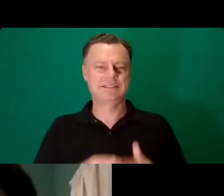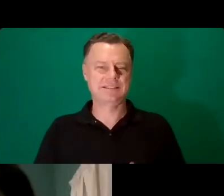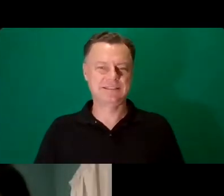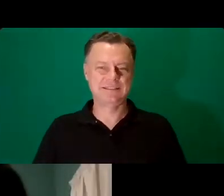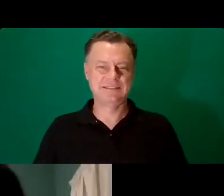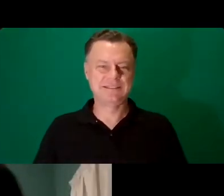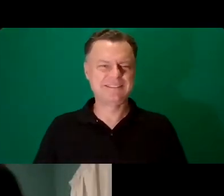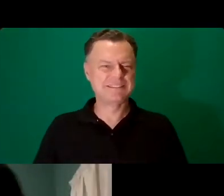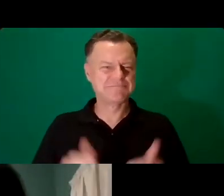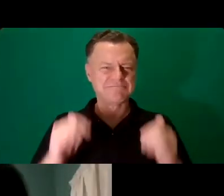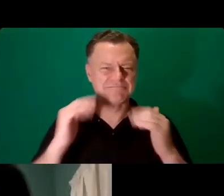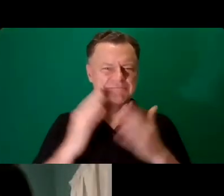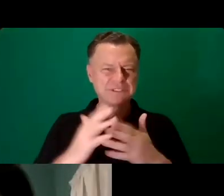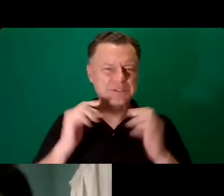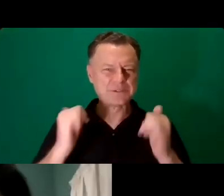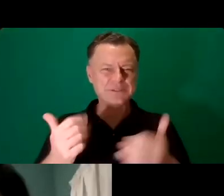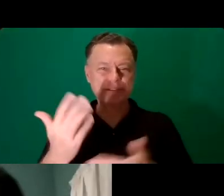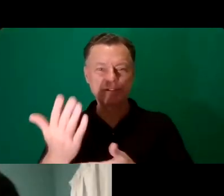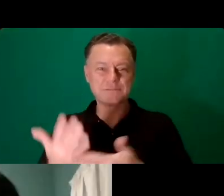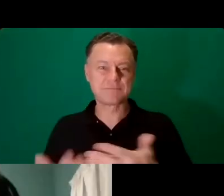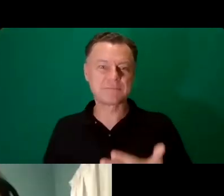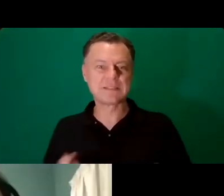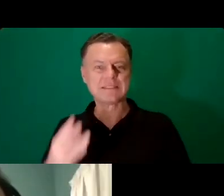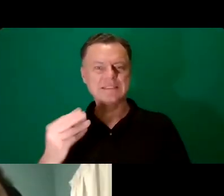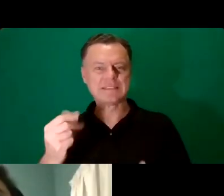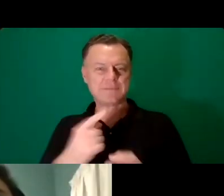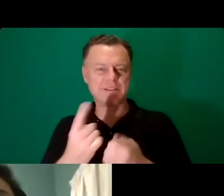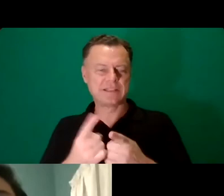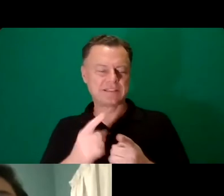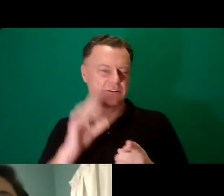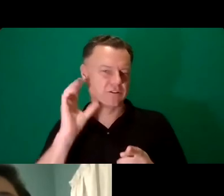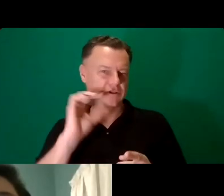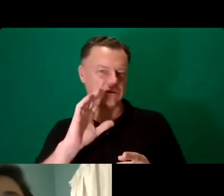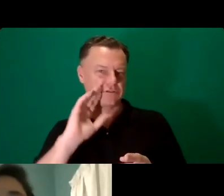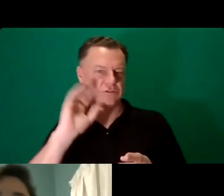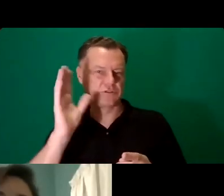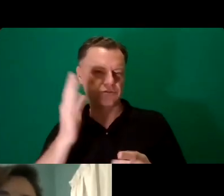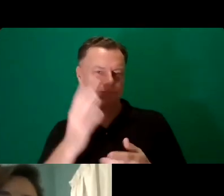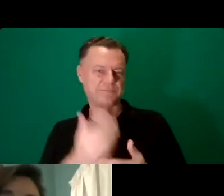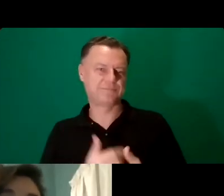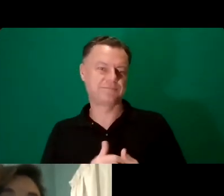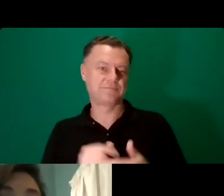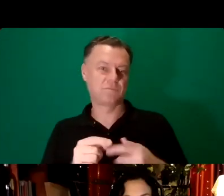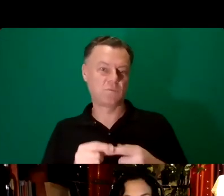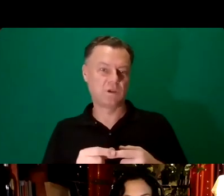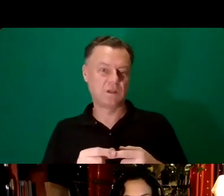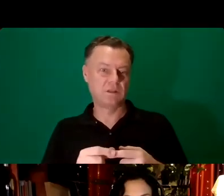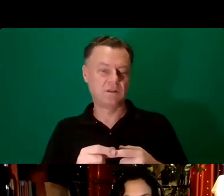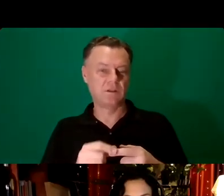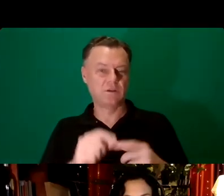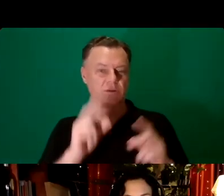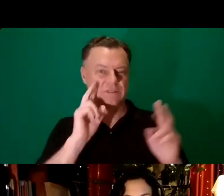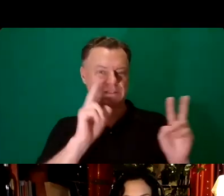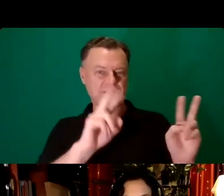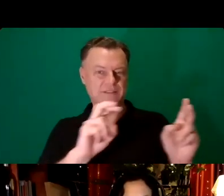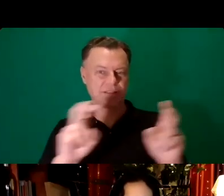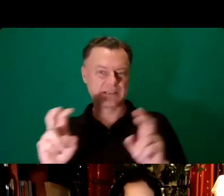Such a good story. And I think some of the things that I take from your story that we have seen as a theme across the the four stories that we